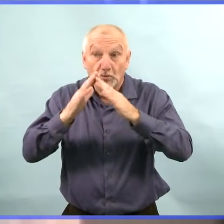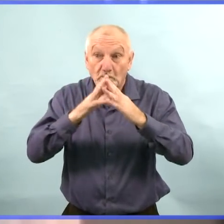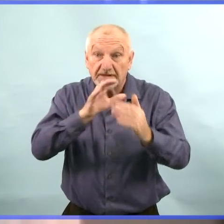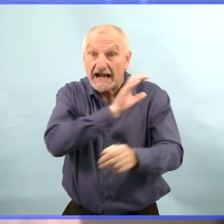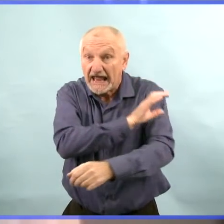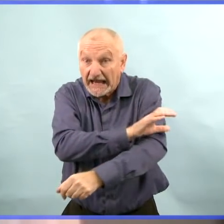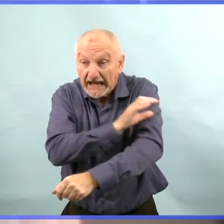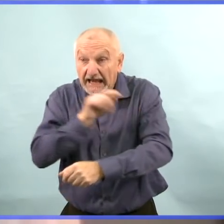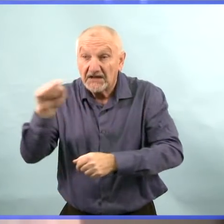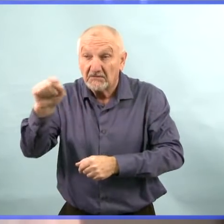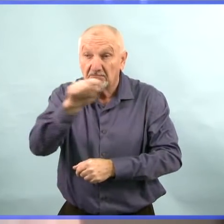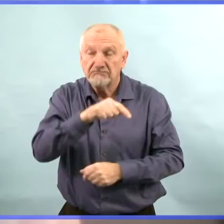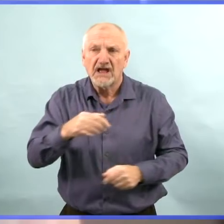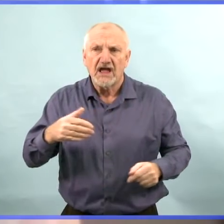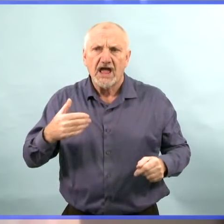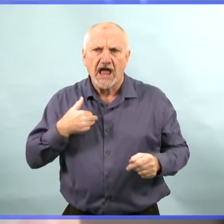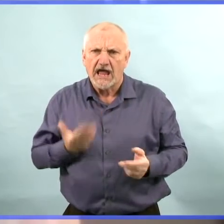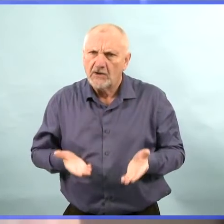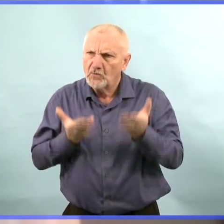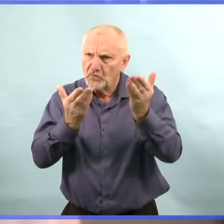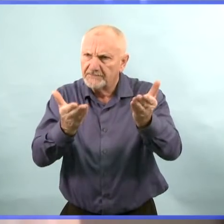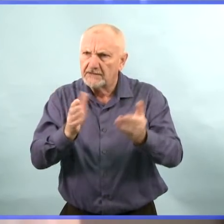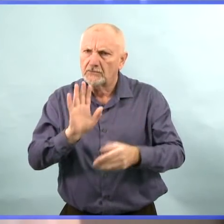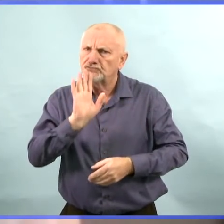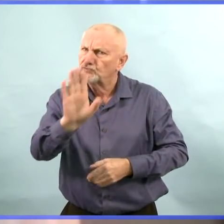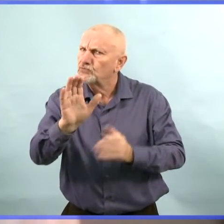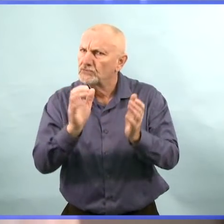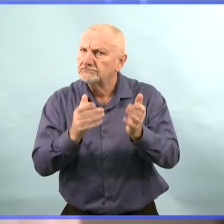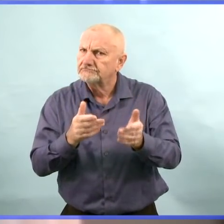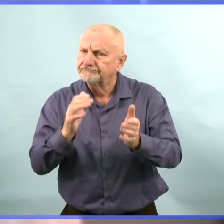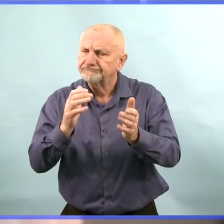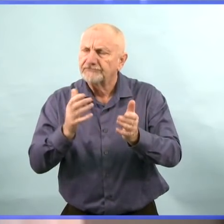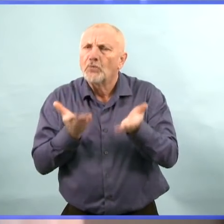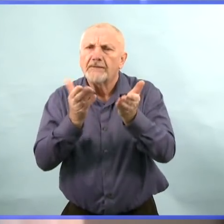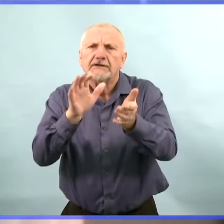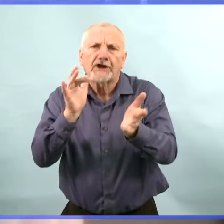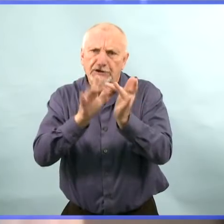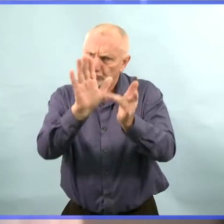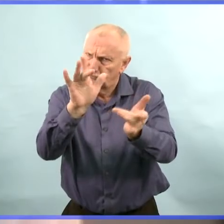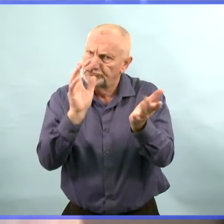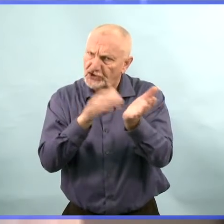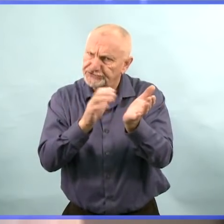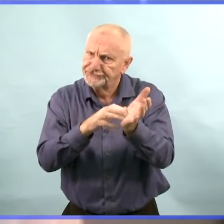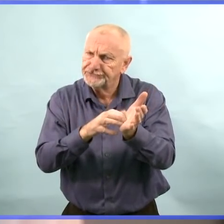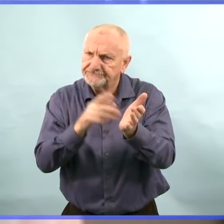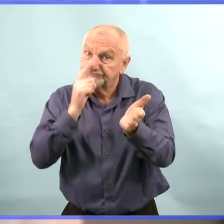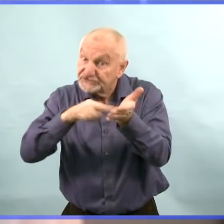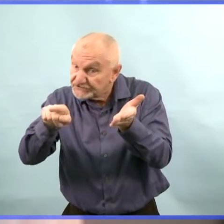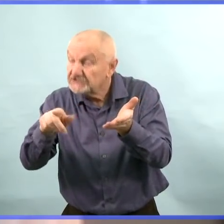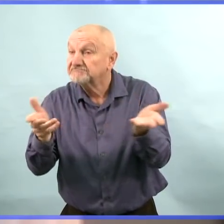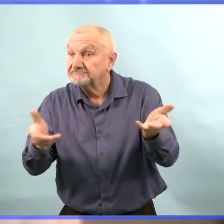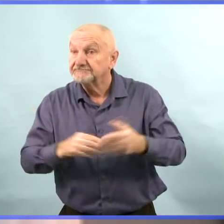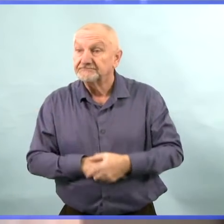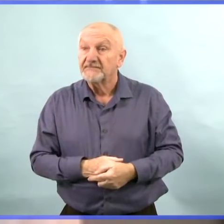your provider to set up your appointment and so before i pass it over to dr reimer i wanted to